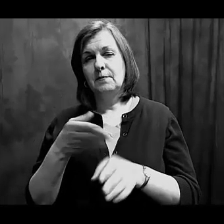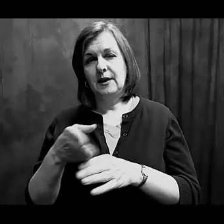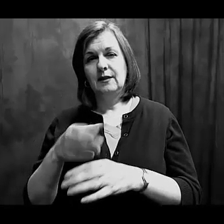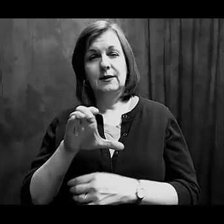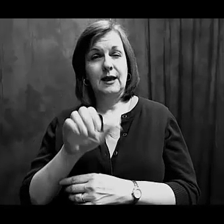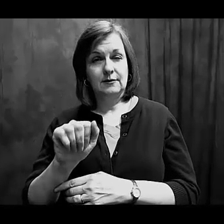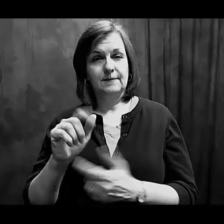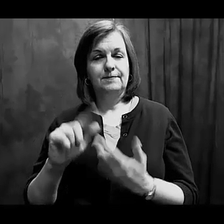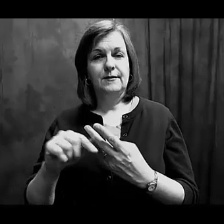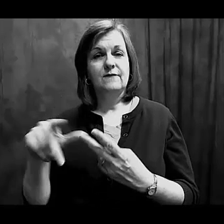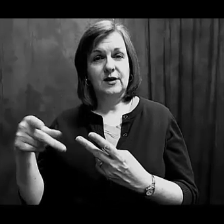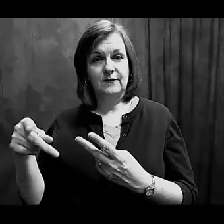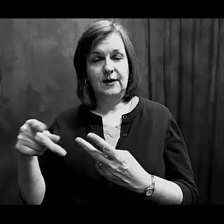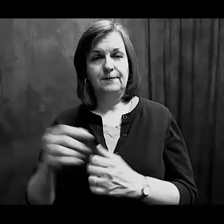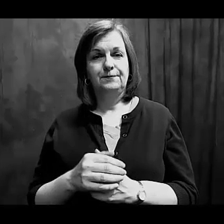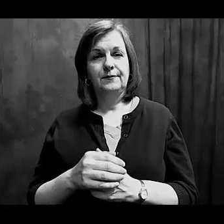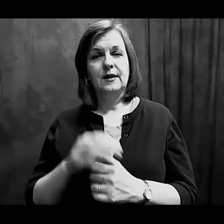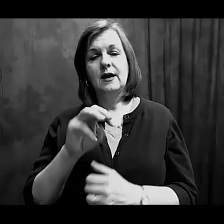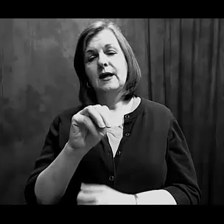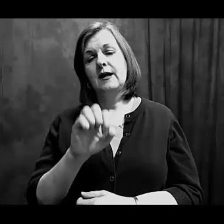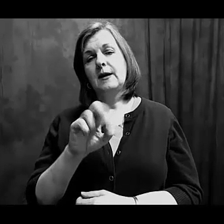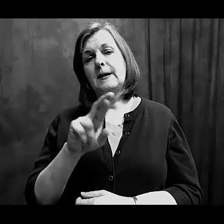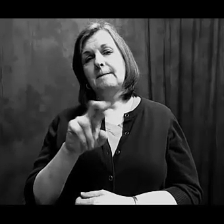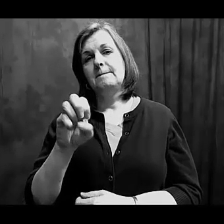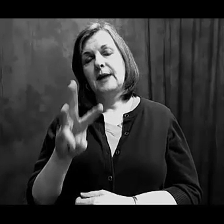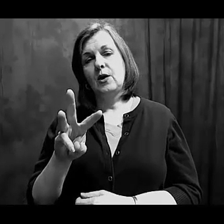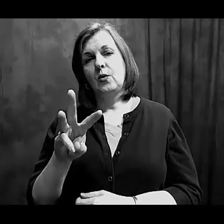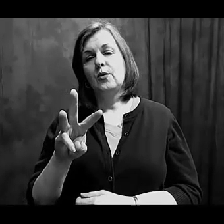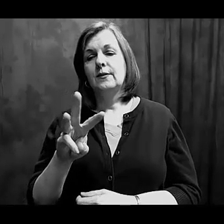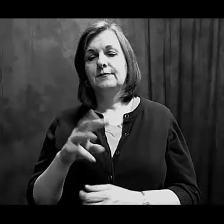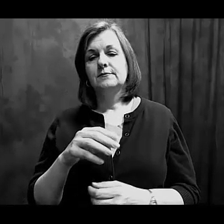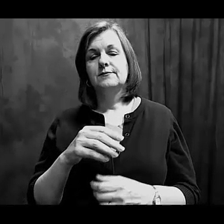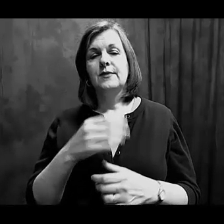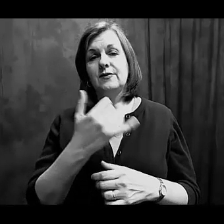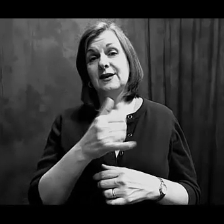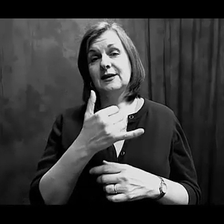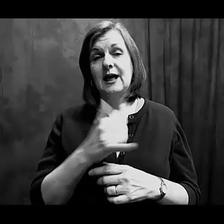is the mineral storage component of it -- calcium and phosphate and then the marrow